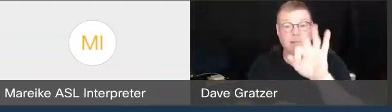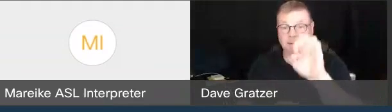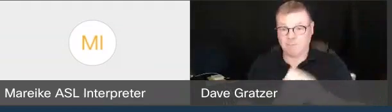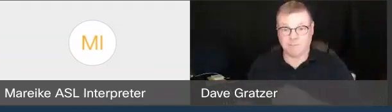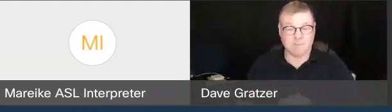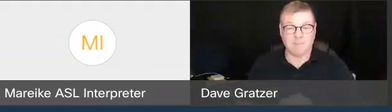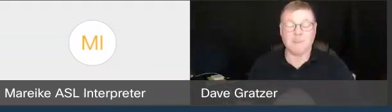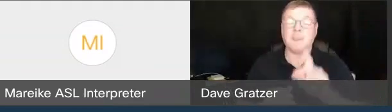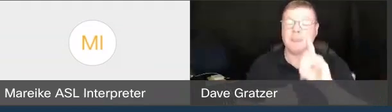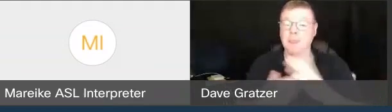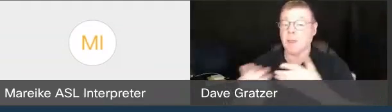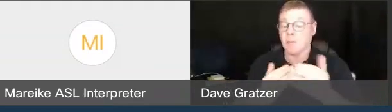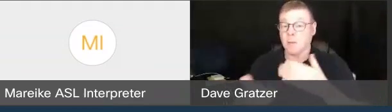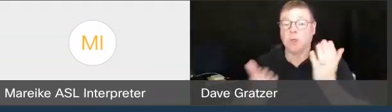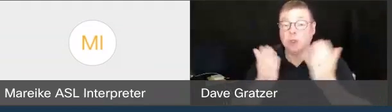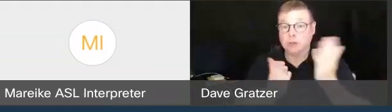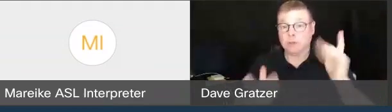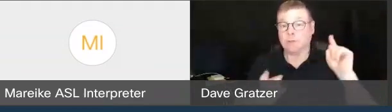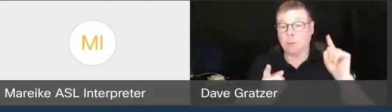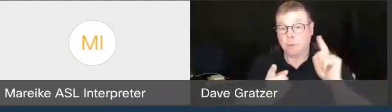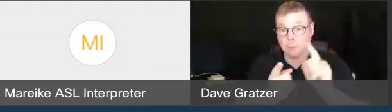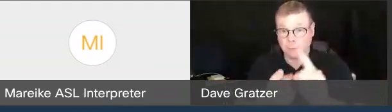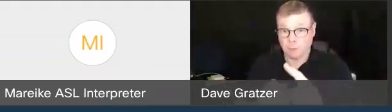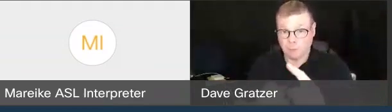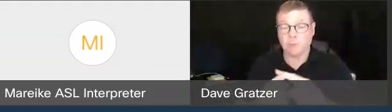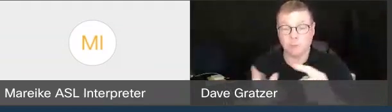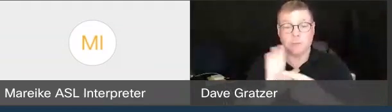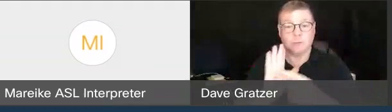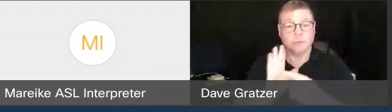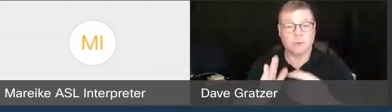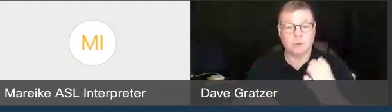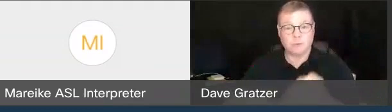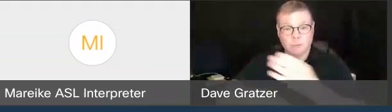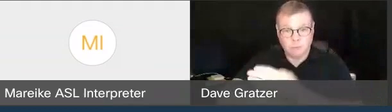though their services may be tapered off to reflect their recovery after decades of its